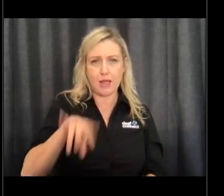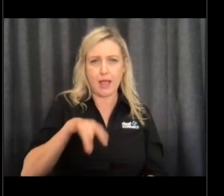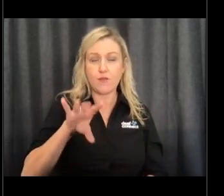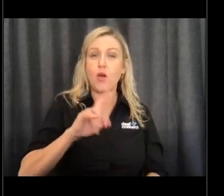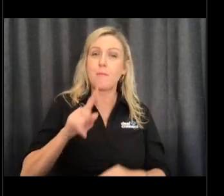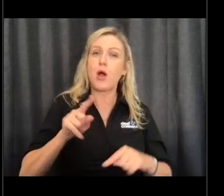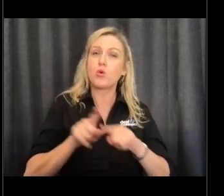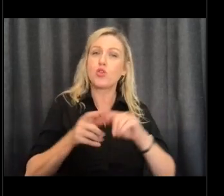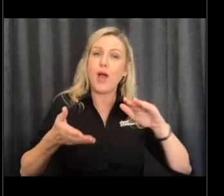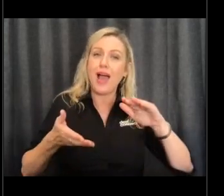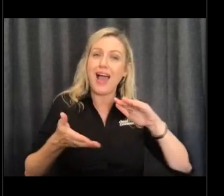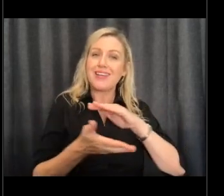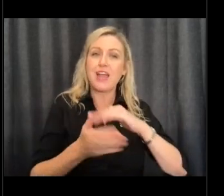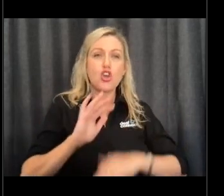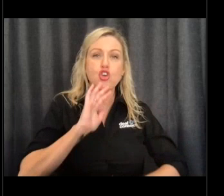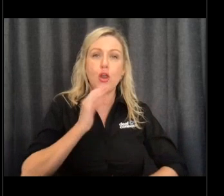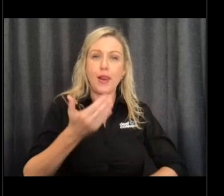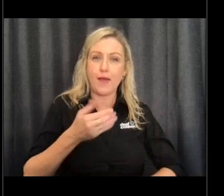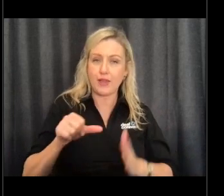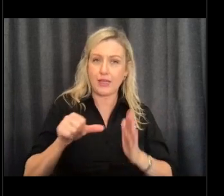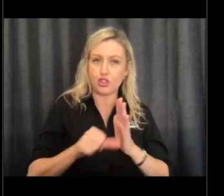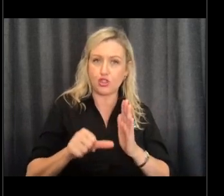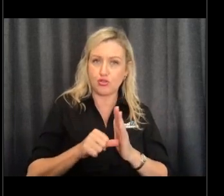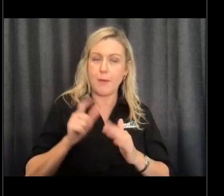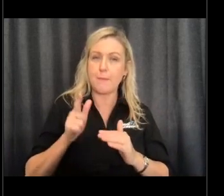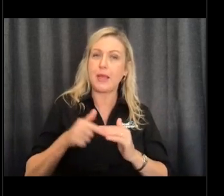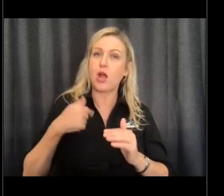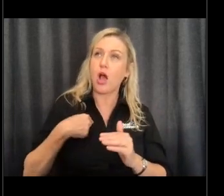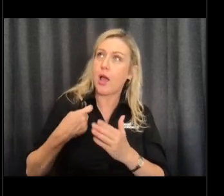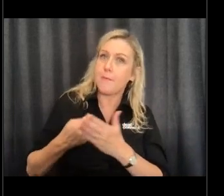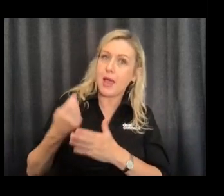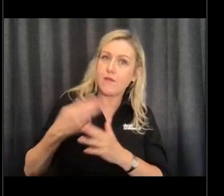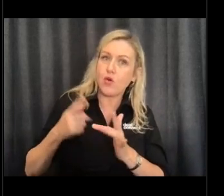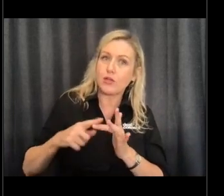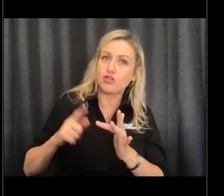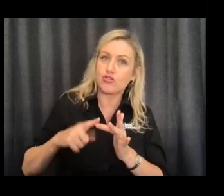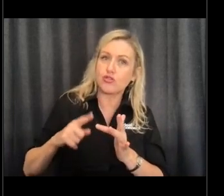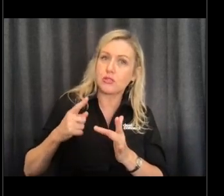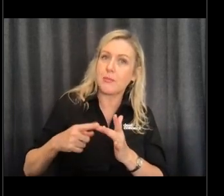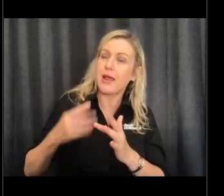When you haven't insured it for enough money to properly rebuild the property.